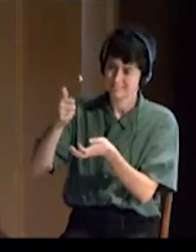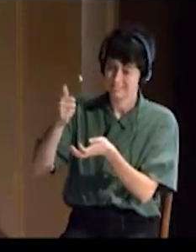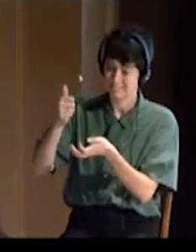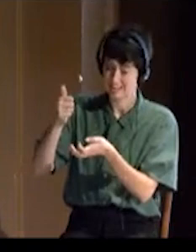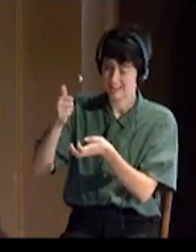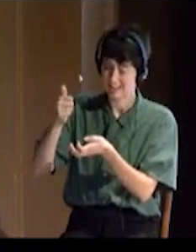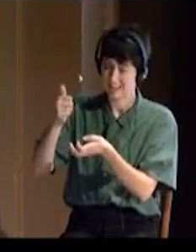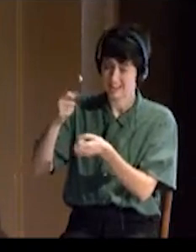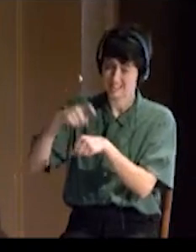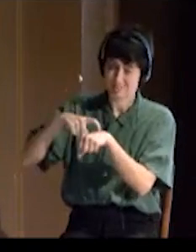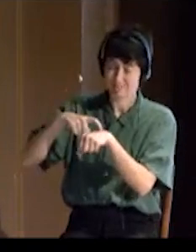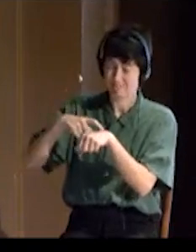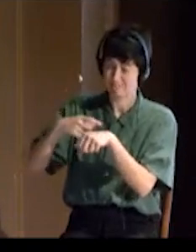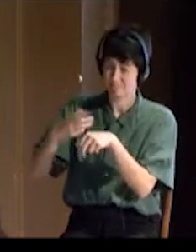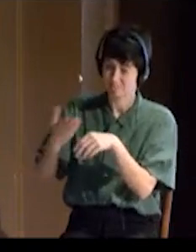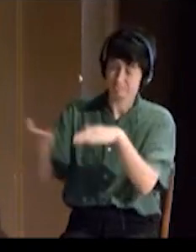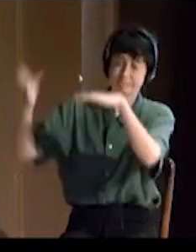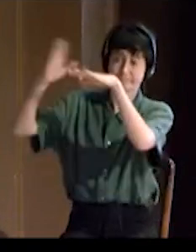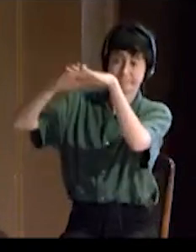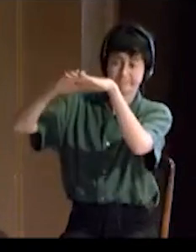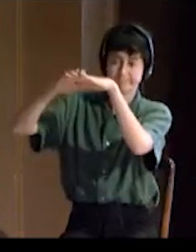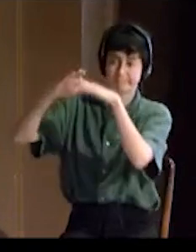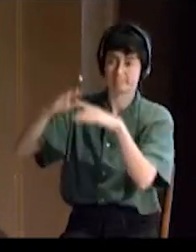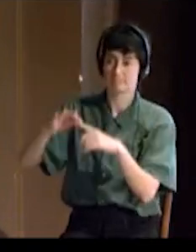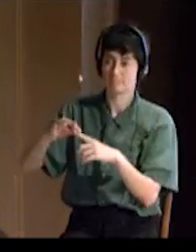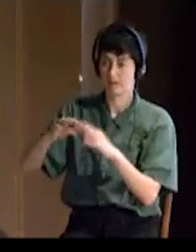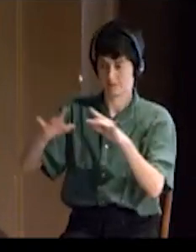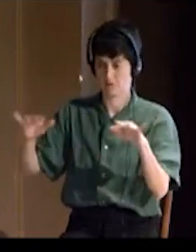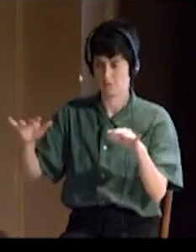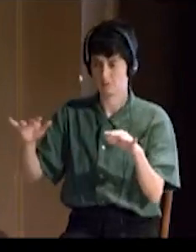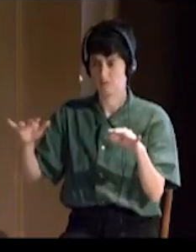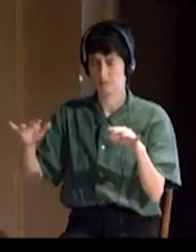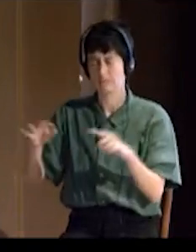because anywhere that we go, especially in the tropics,